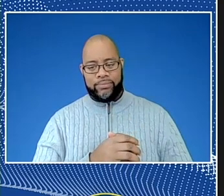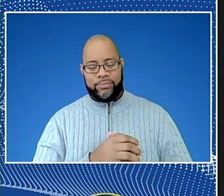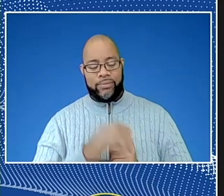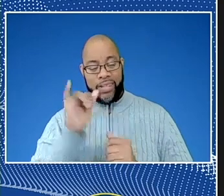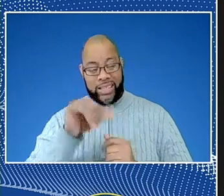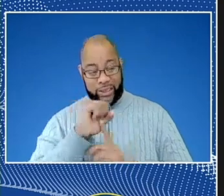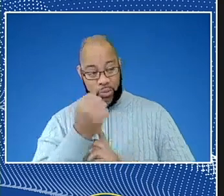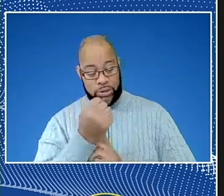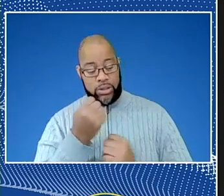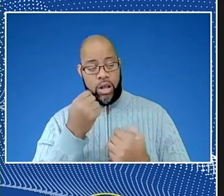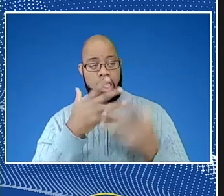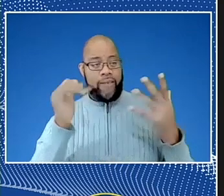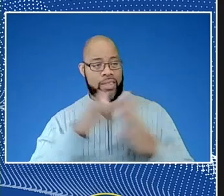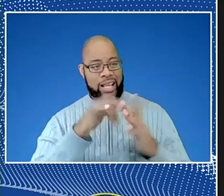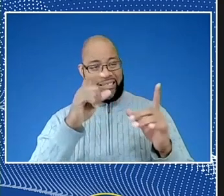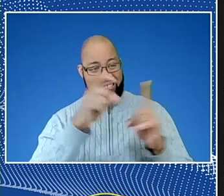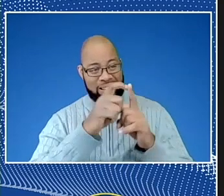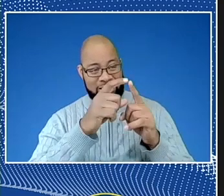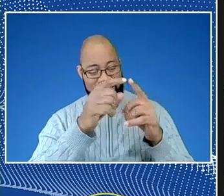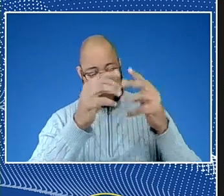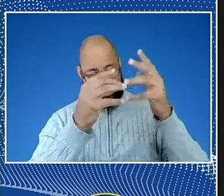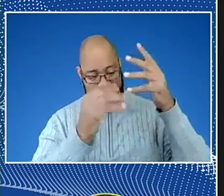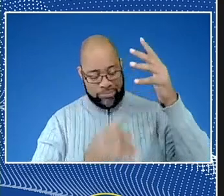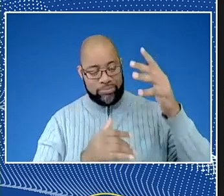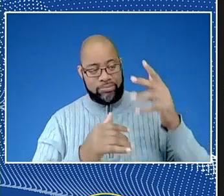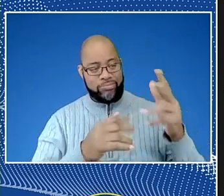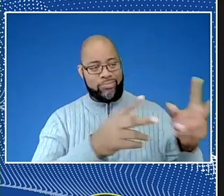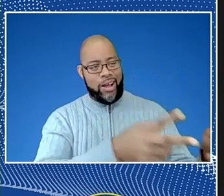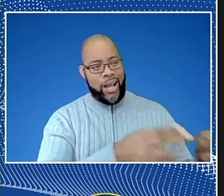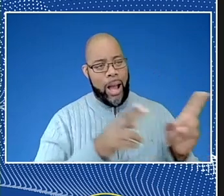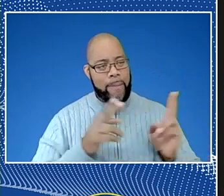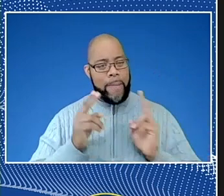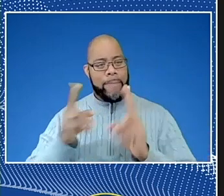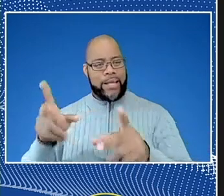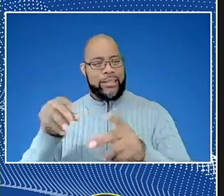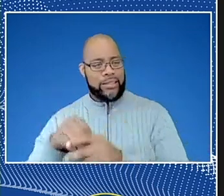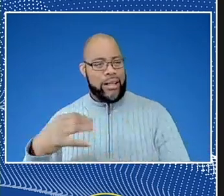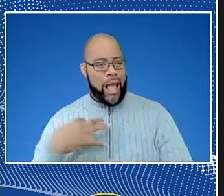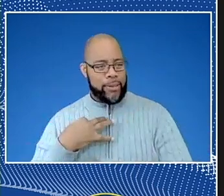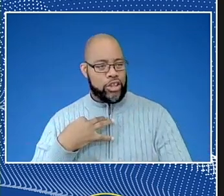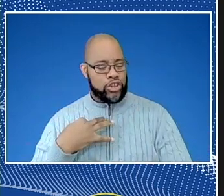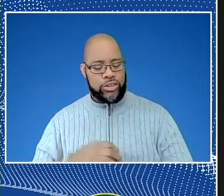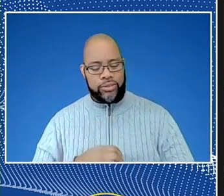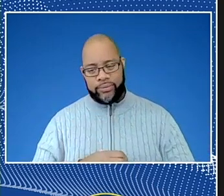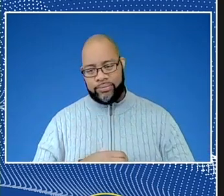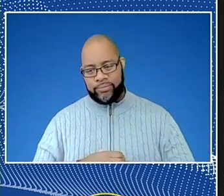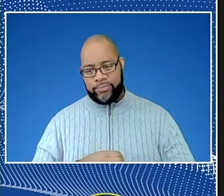this text is copied and pasted into the application. And then going back to the